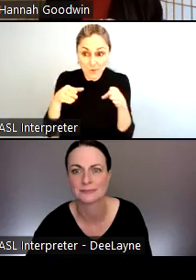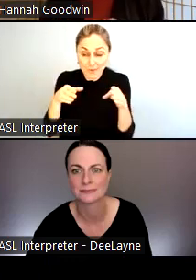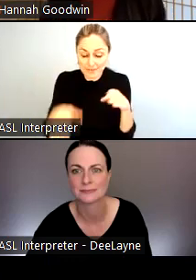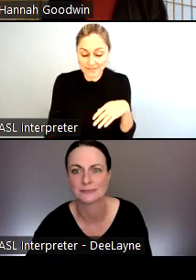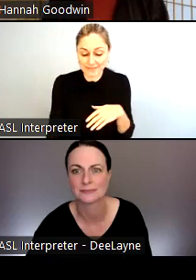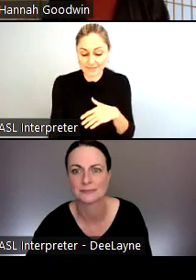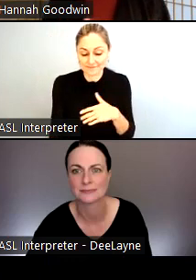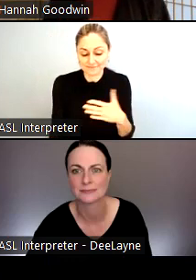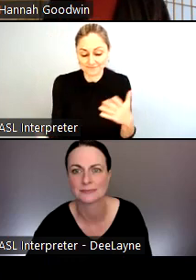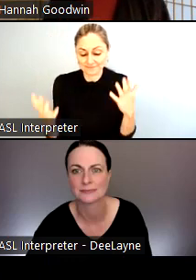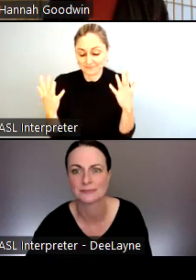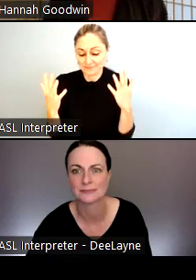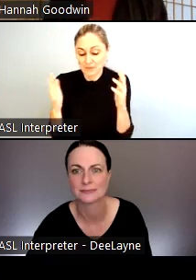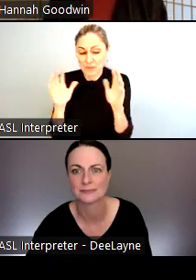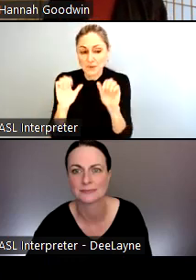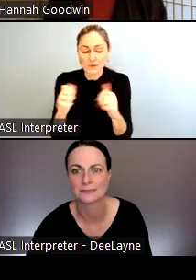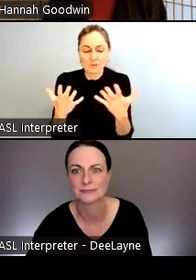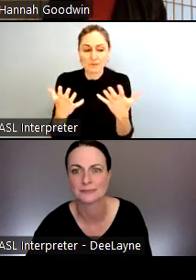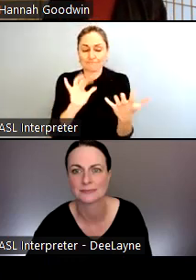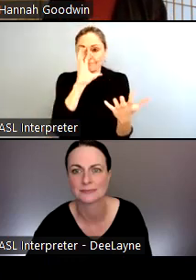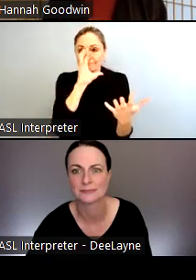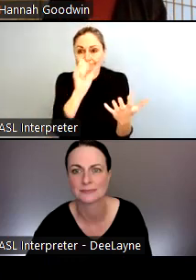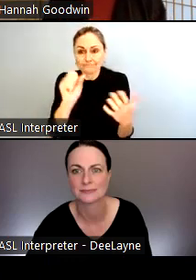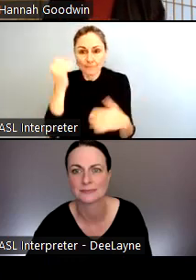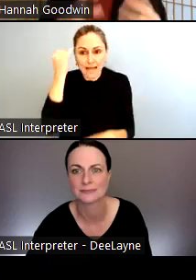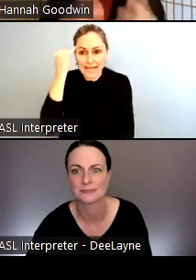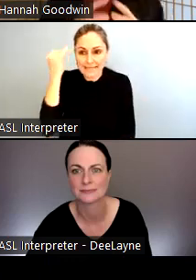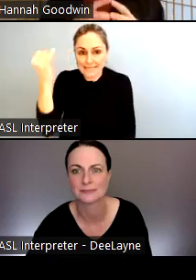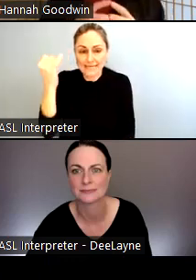It may be a compelling idea or a reflection